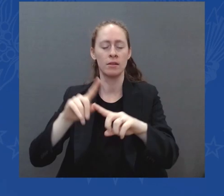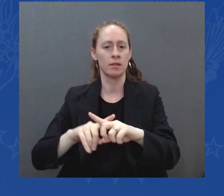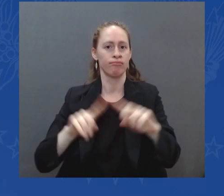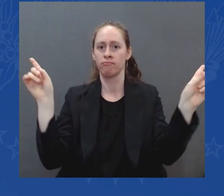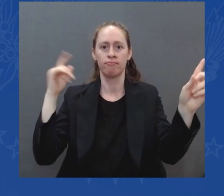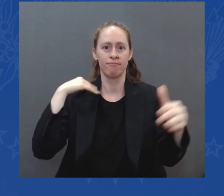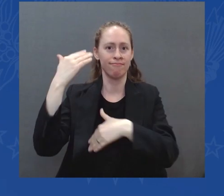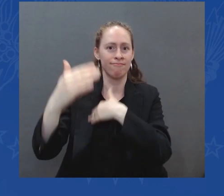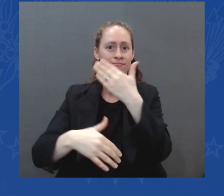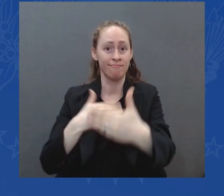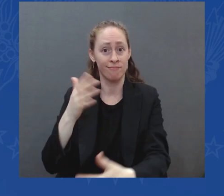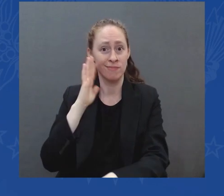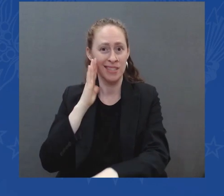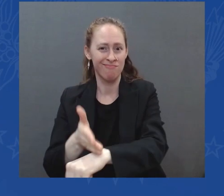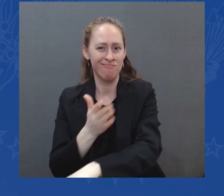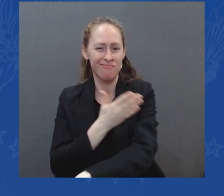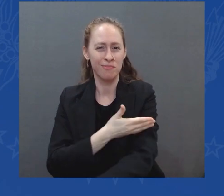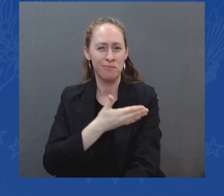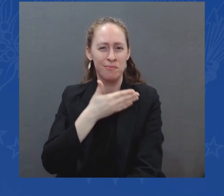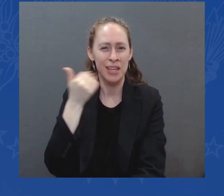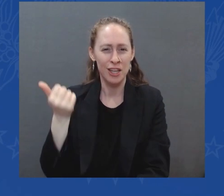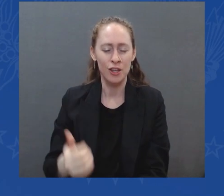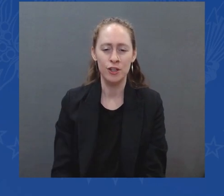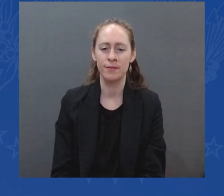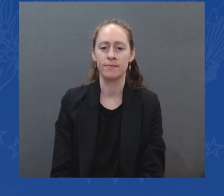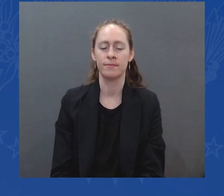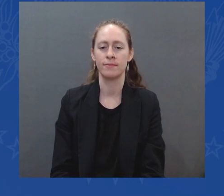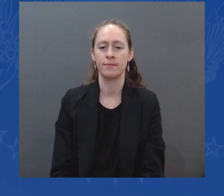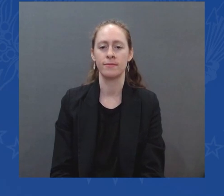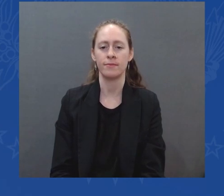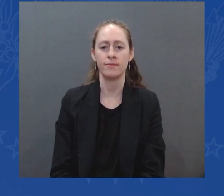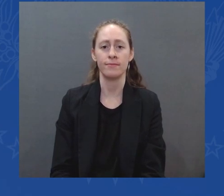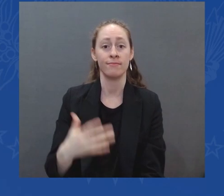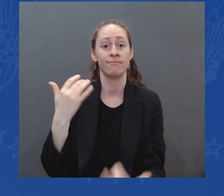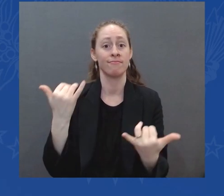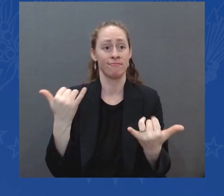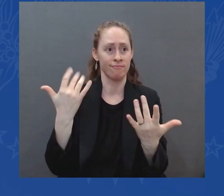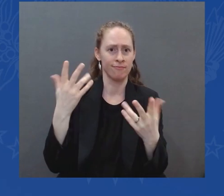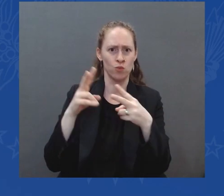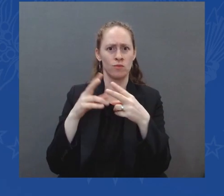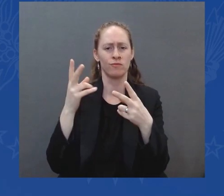When COVID struck, demand for oil plummeted, so production slowed down worldwide.